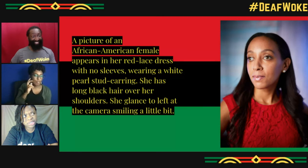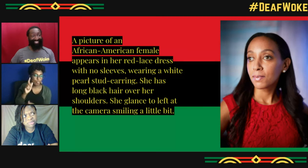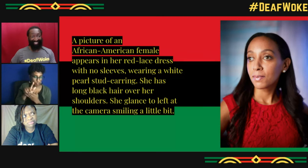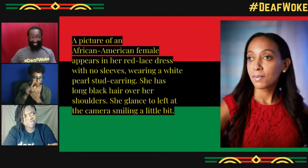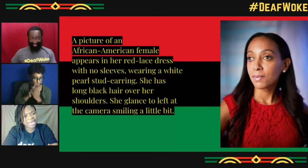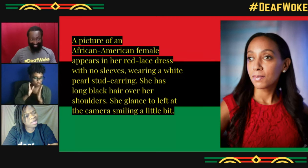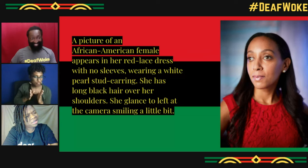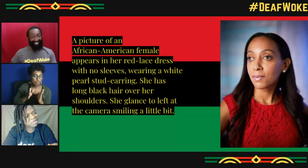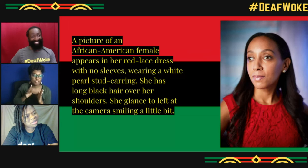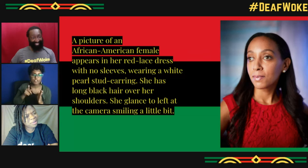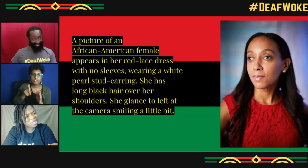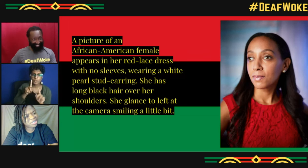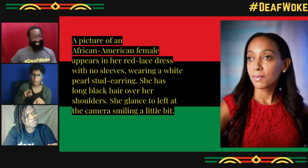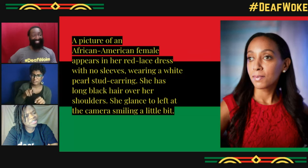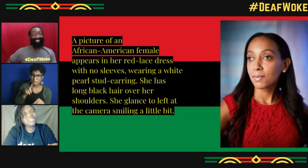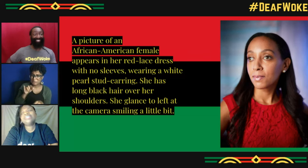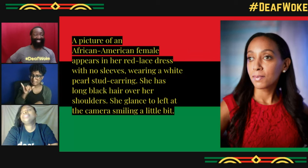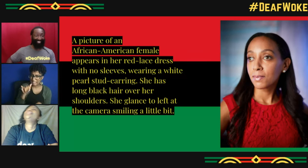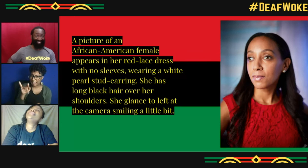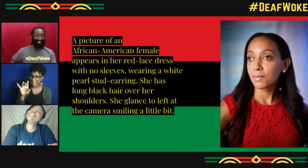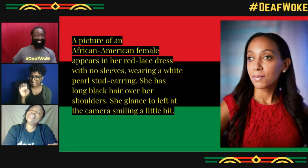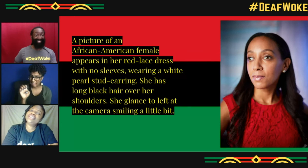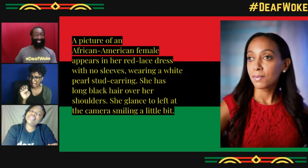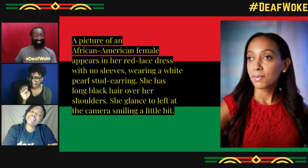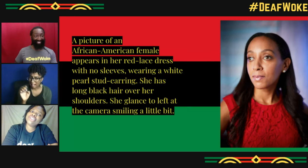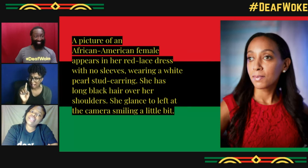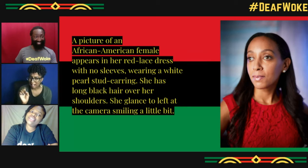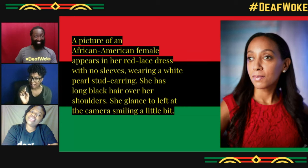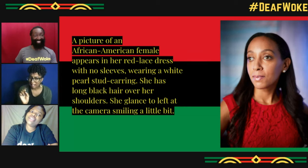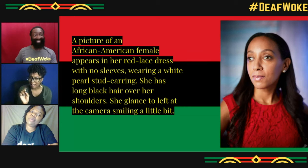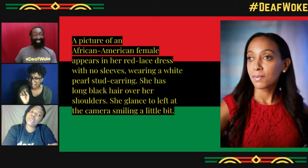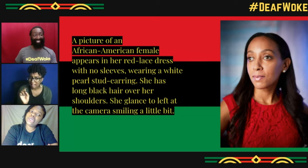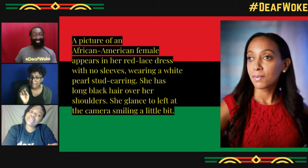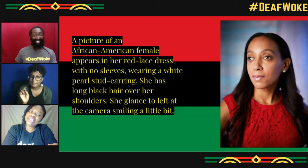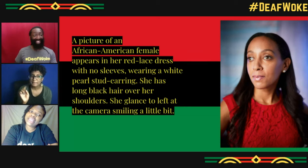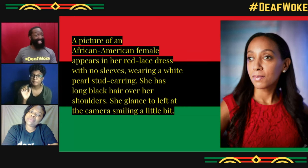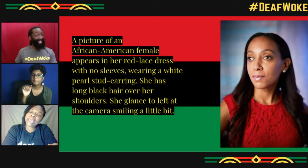She went to Yale I believe, she has a book that's amazing.